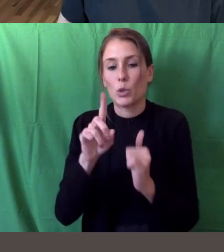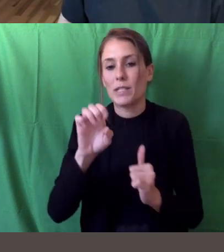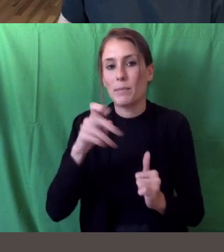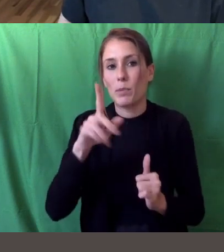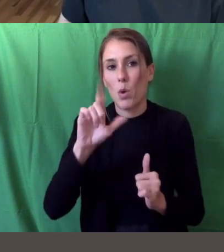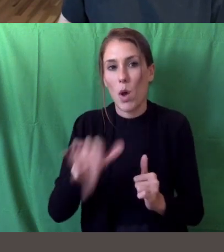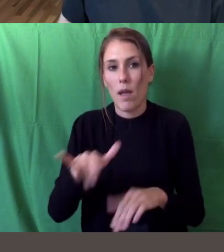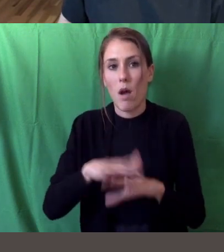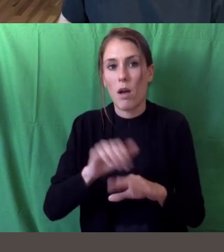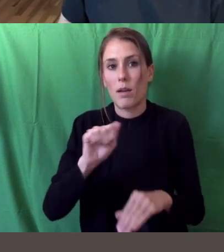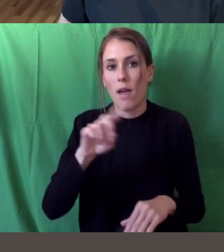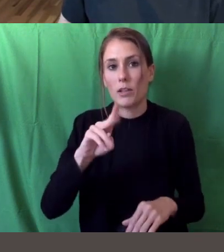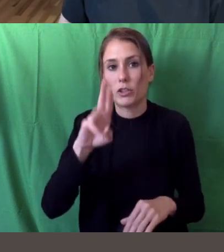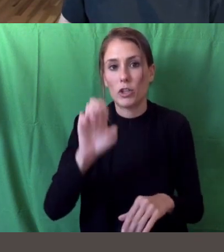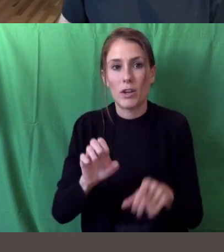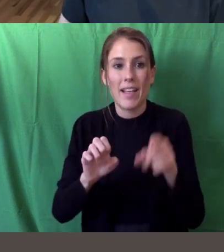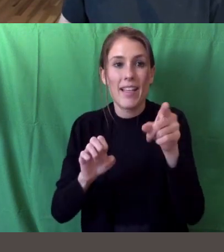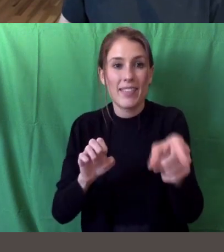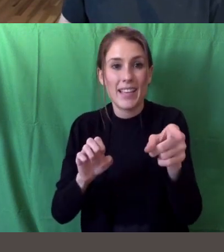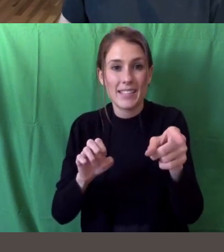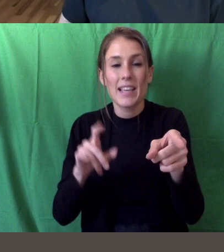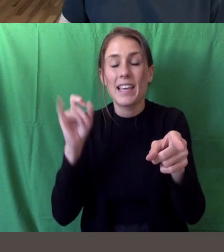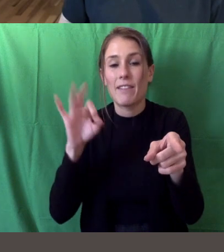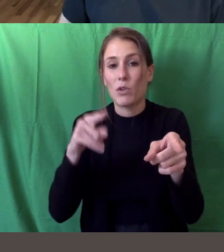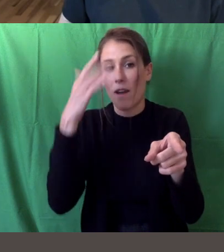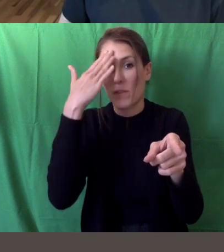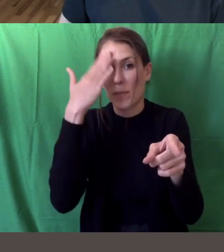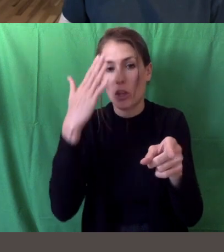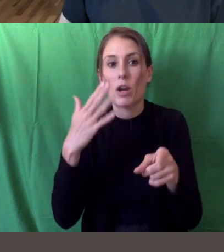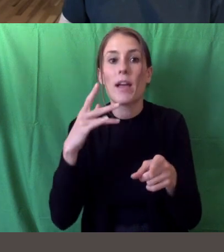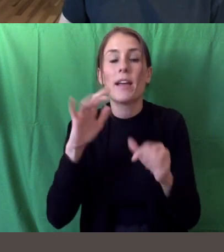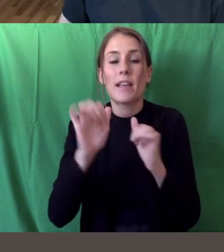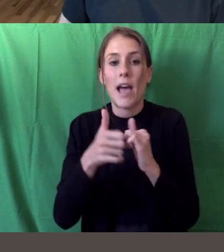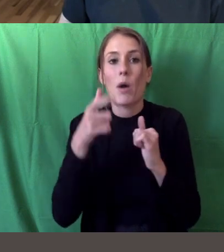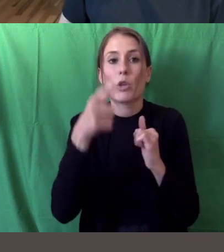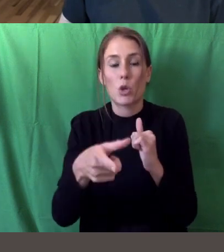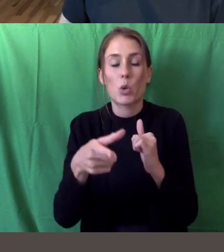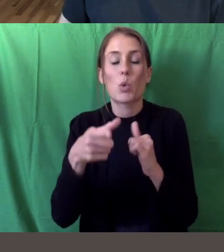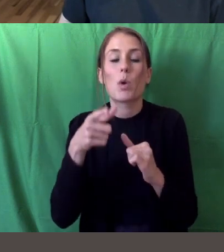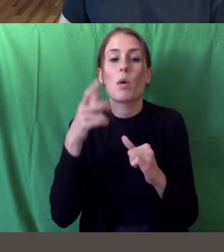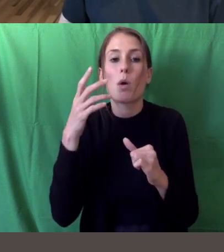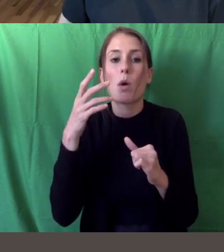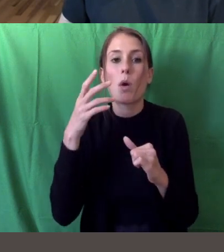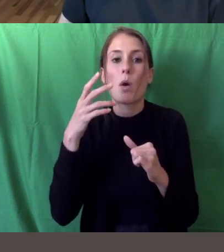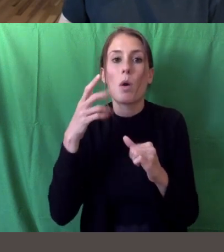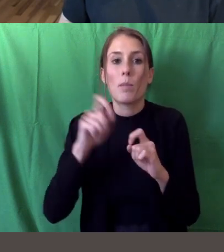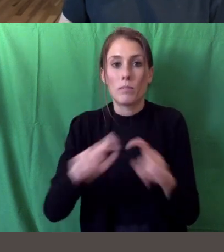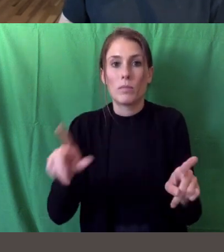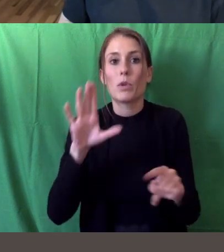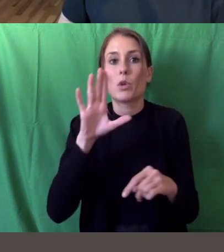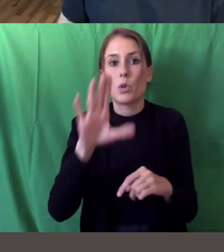If you're unfamiliar, infrastructure as code is a way that you can manage and provision your cloud infrastructure and services via code.